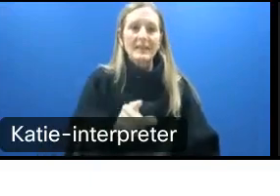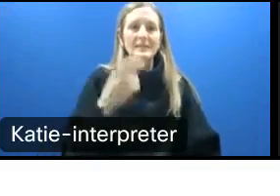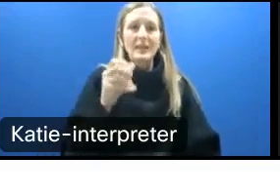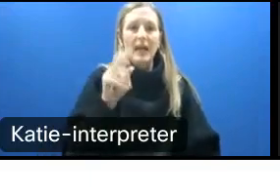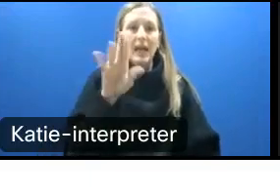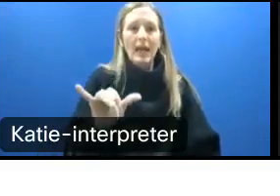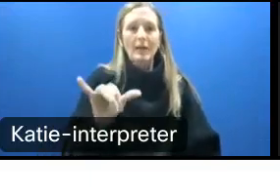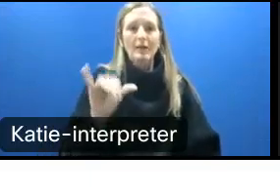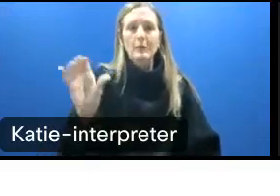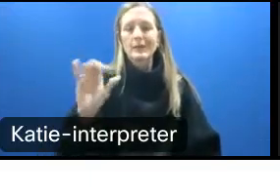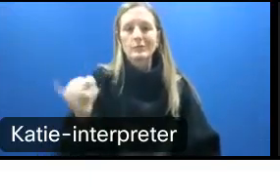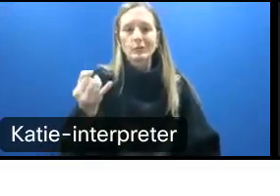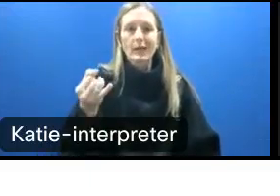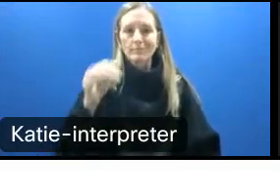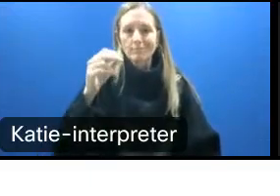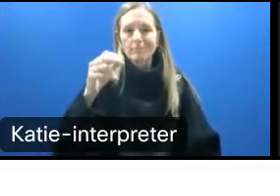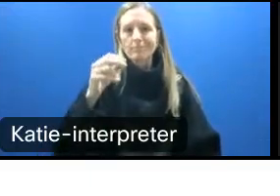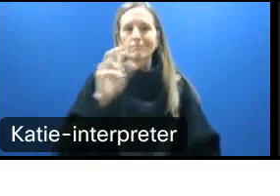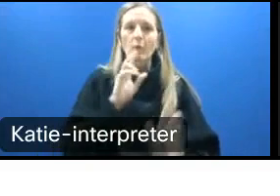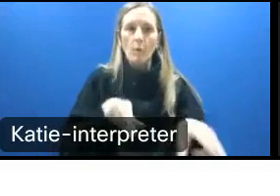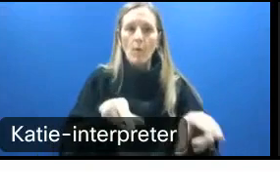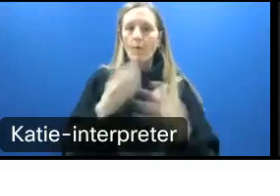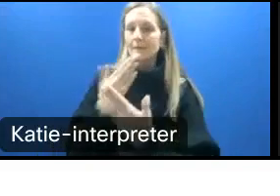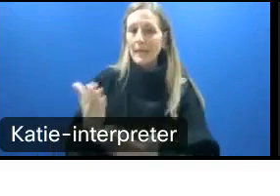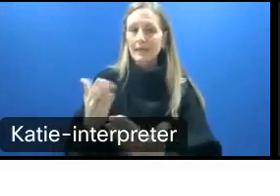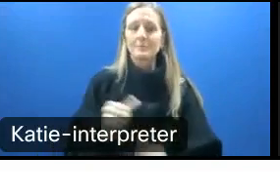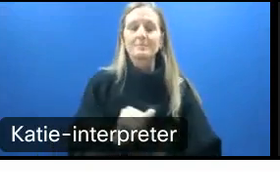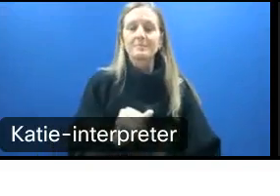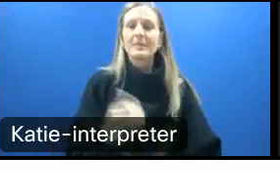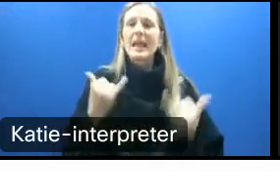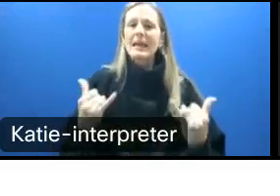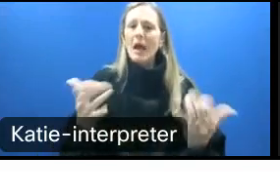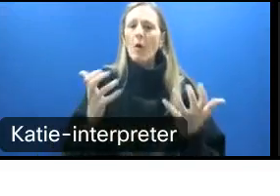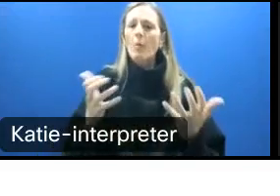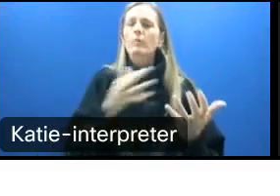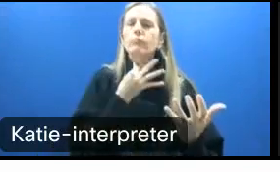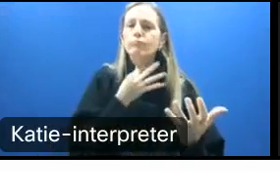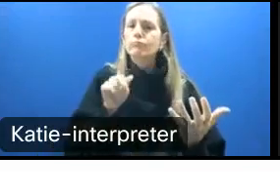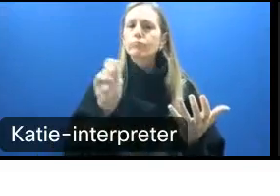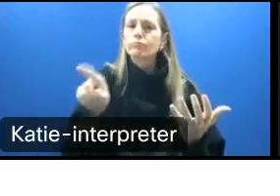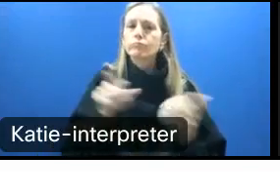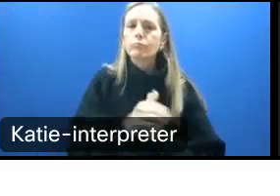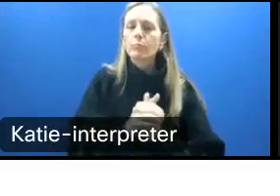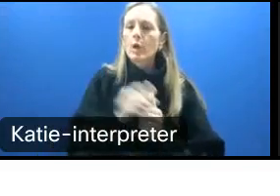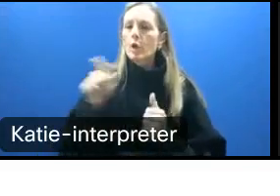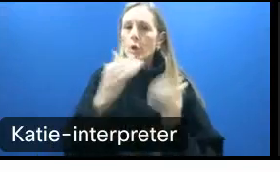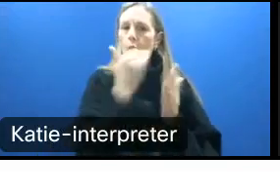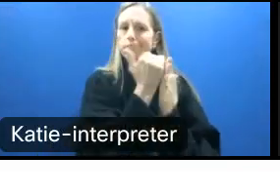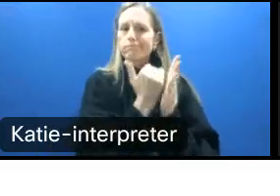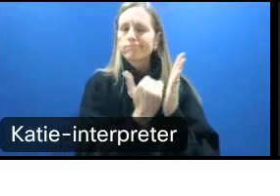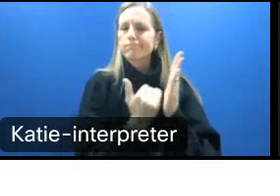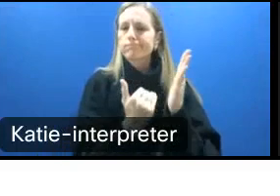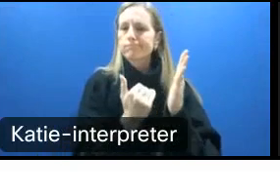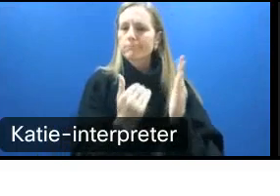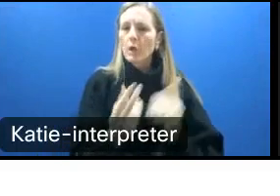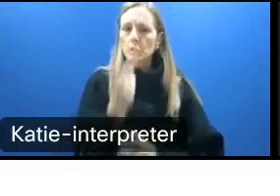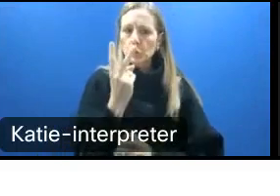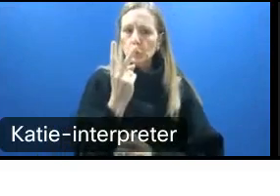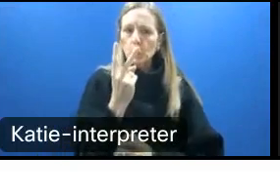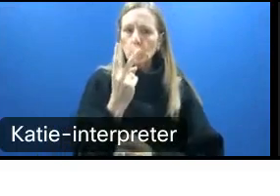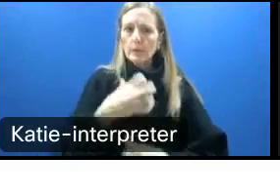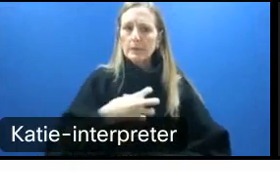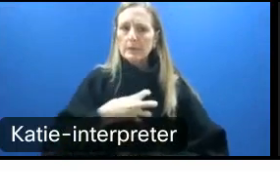Thank you very much. Mr. Butler. I'd like to ask you about your listing where you listed the 2 frequent complaints. What was the lay of care?